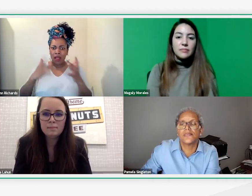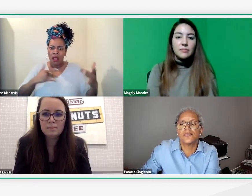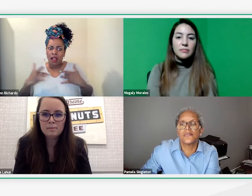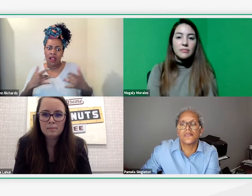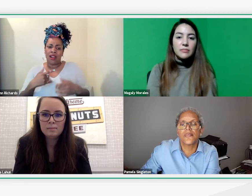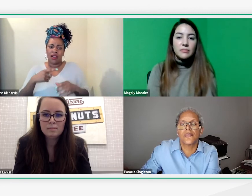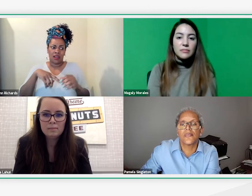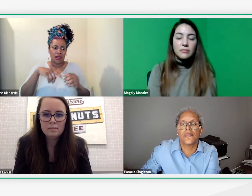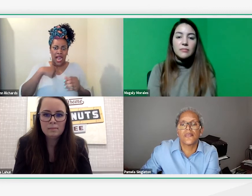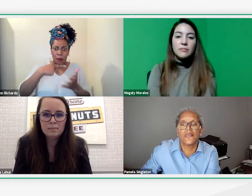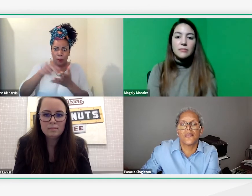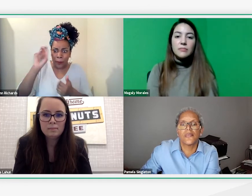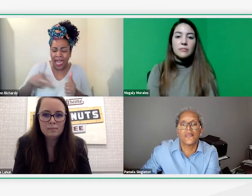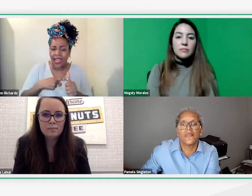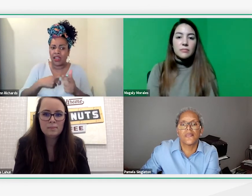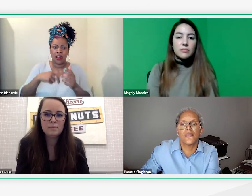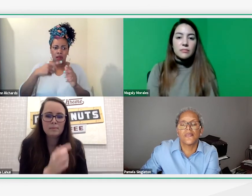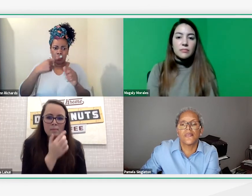I know with COVID-19, we had stimulus checks,